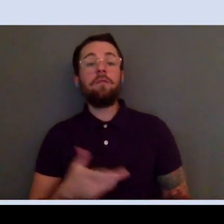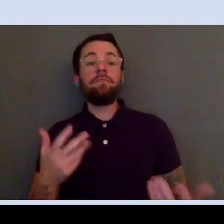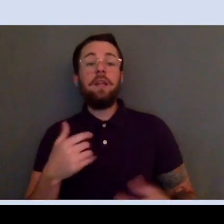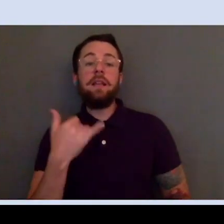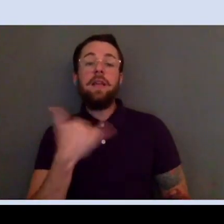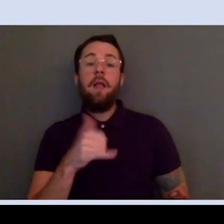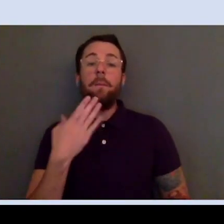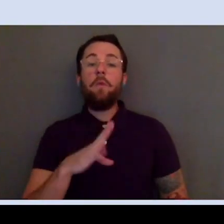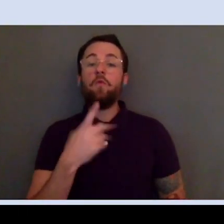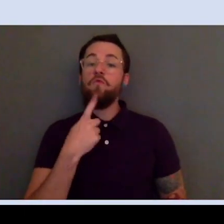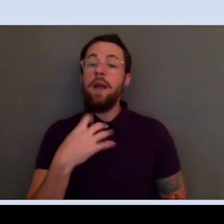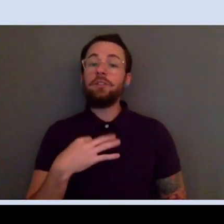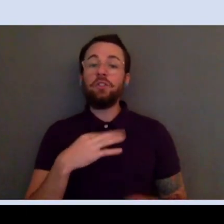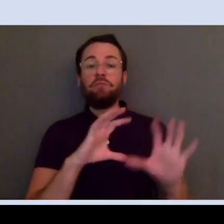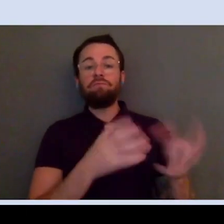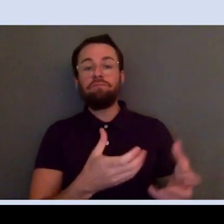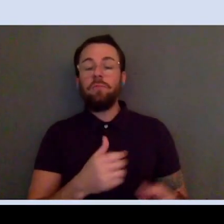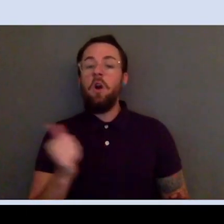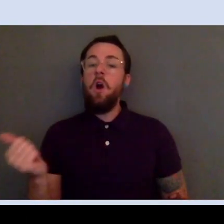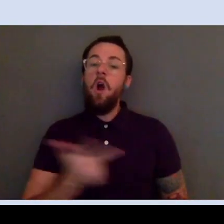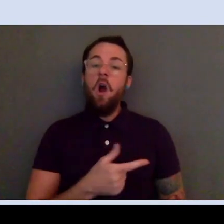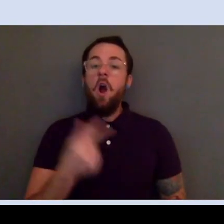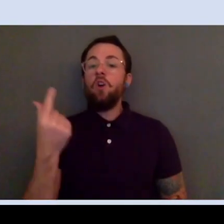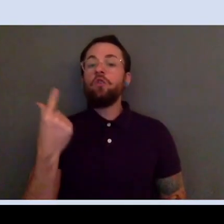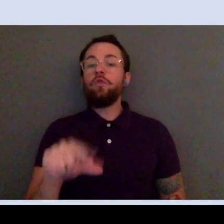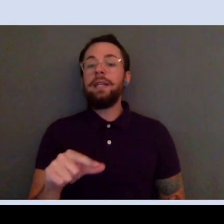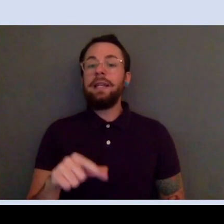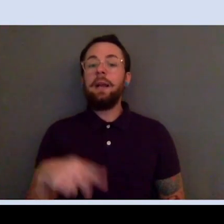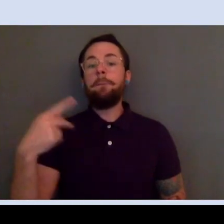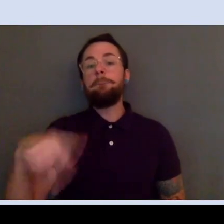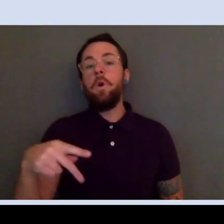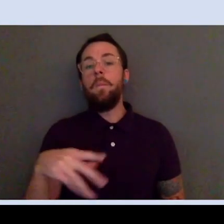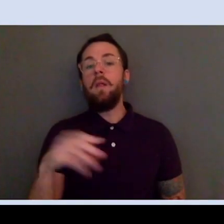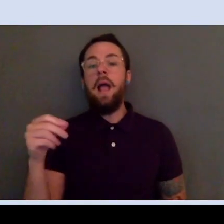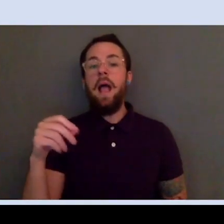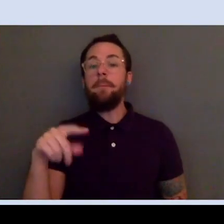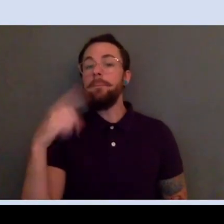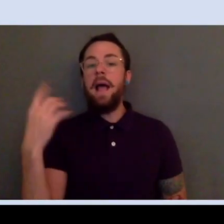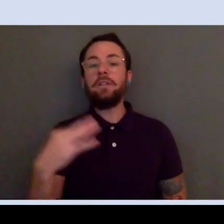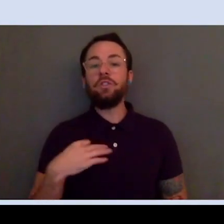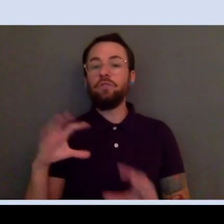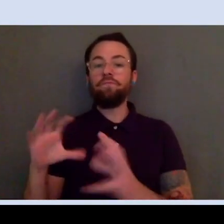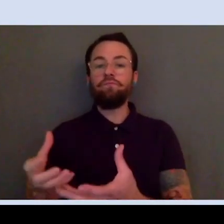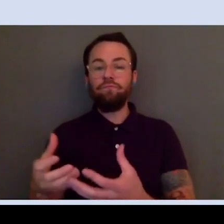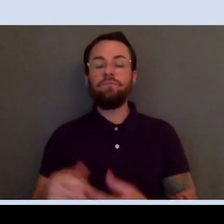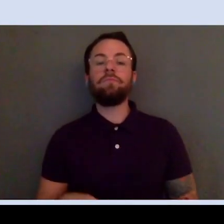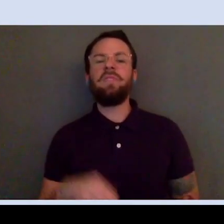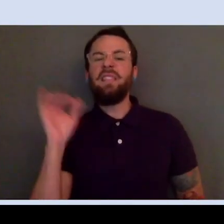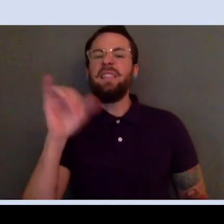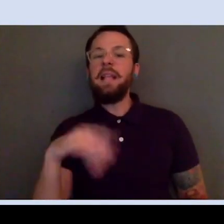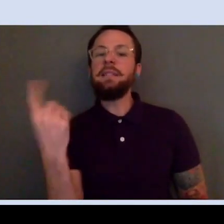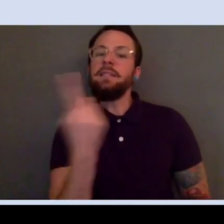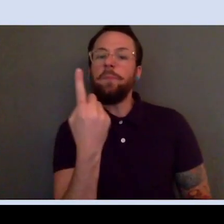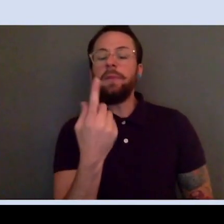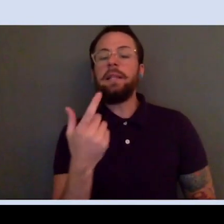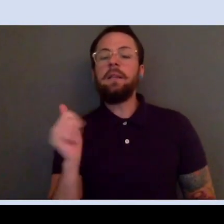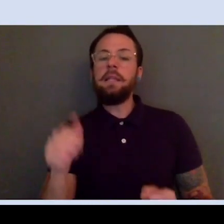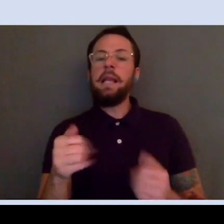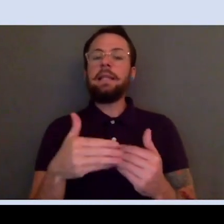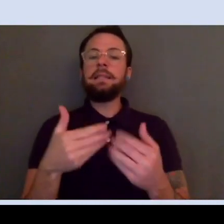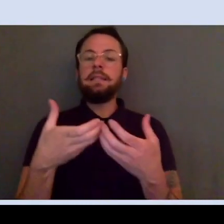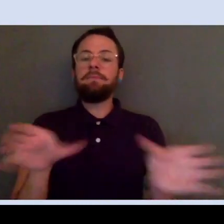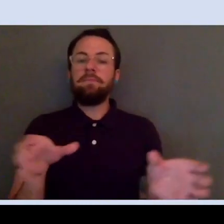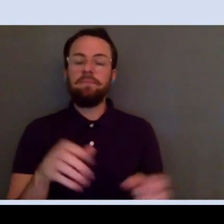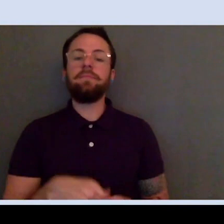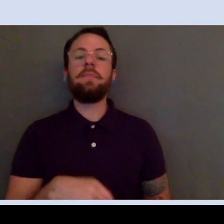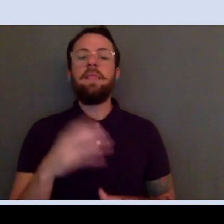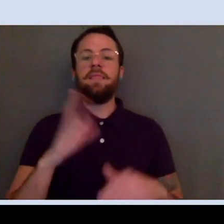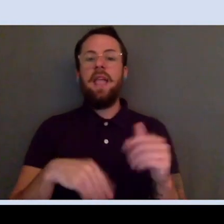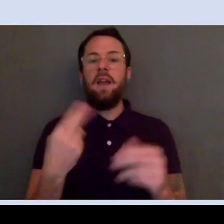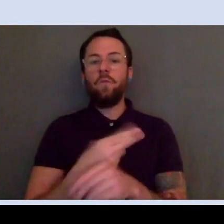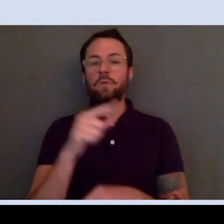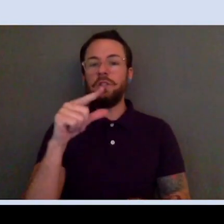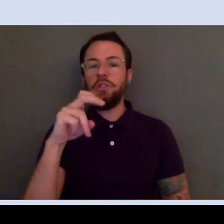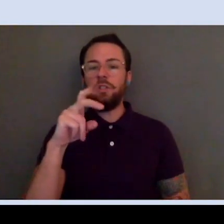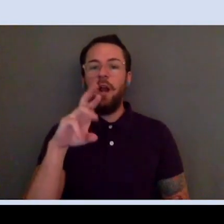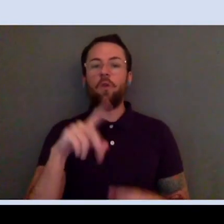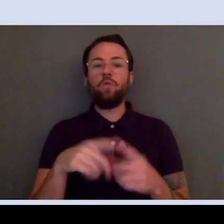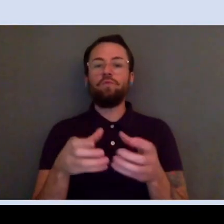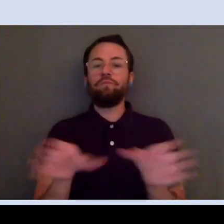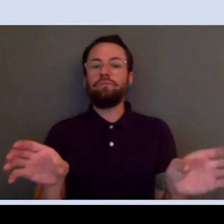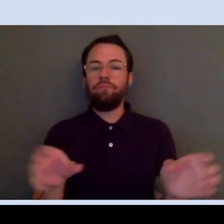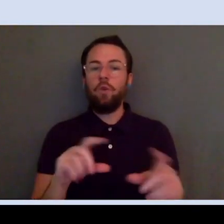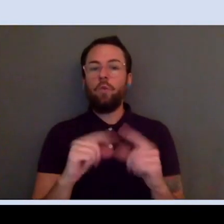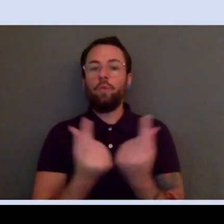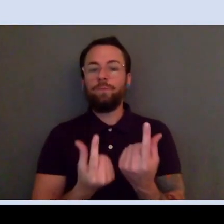Maybe, articles of clothing and color That's the way that you can divide students